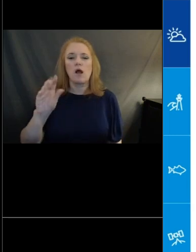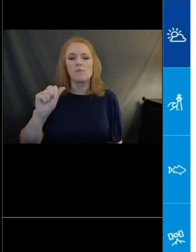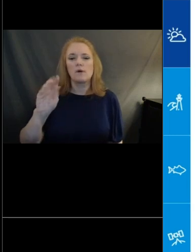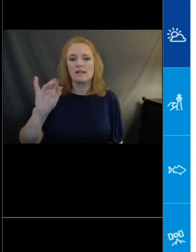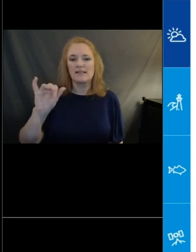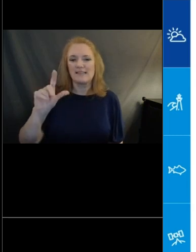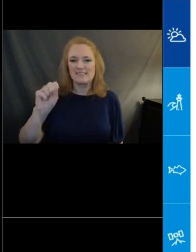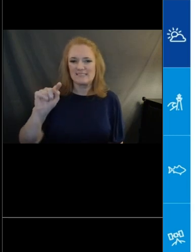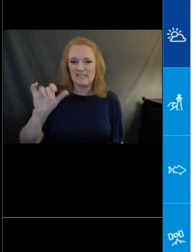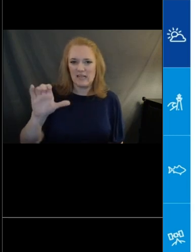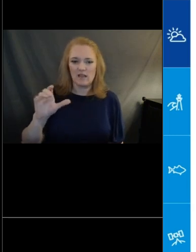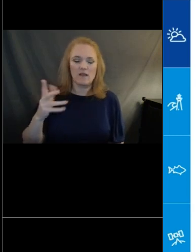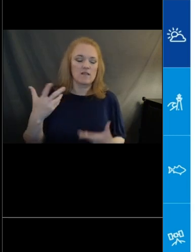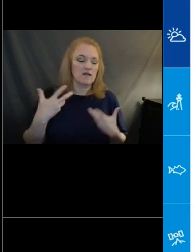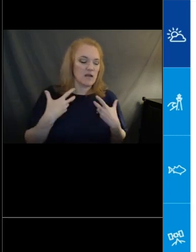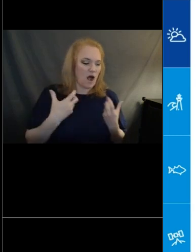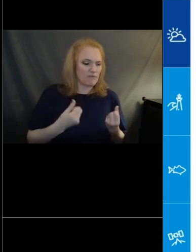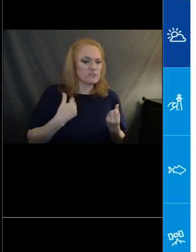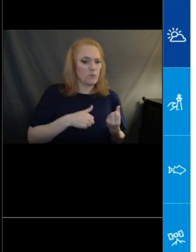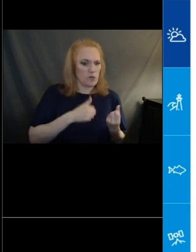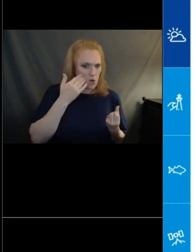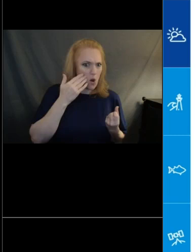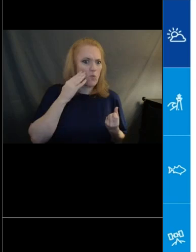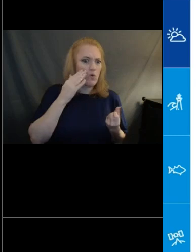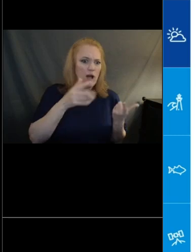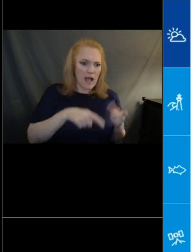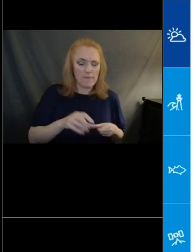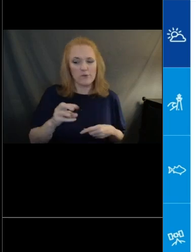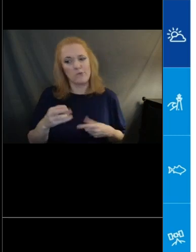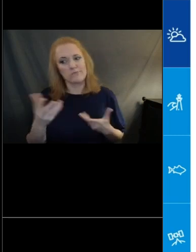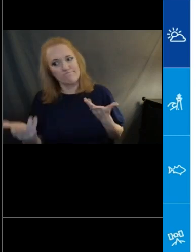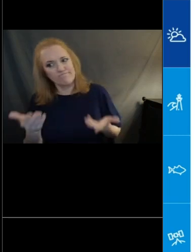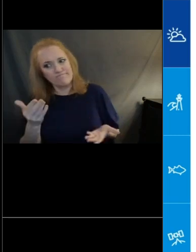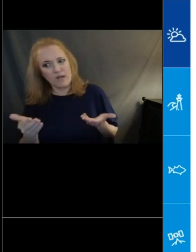the local Weather Service offices will have to issue heat advisories or heat warnings,